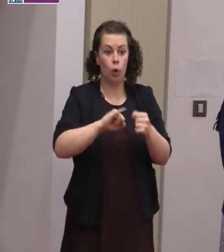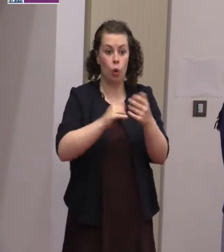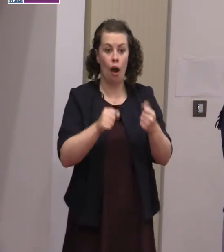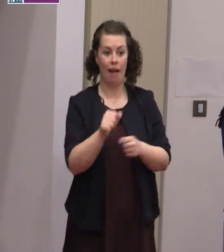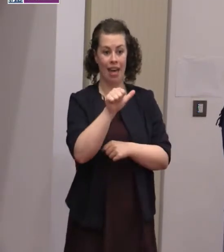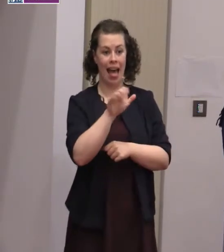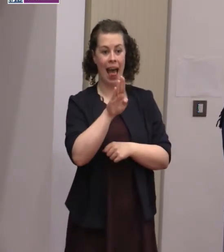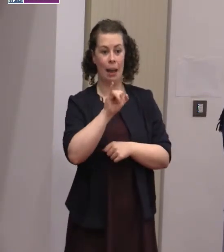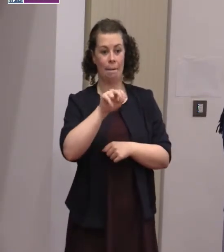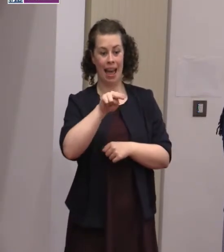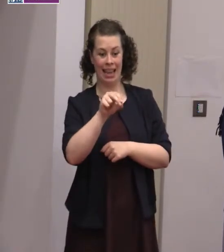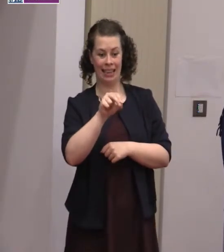family members.